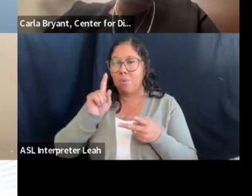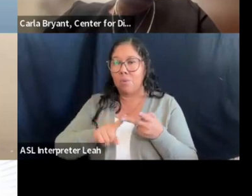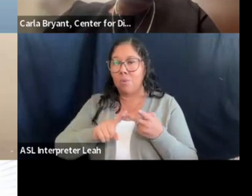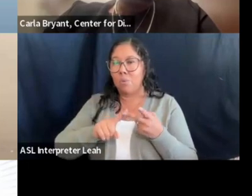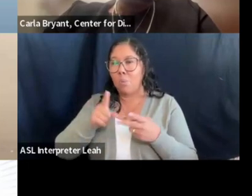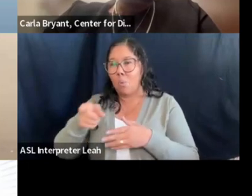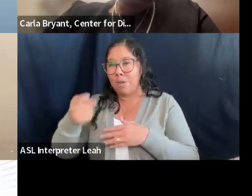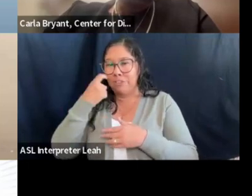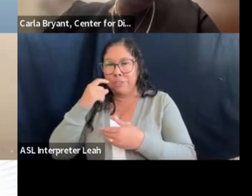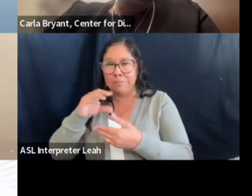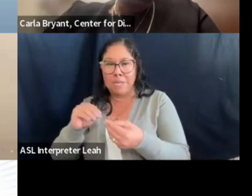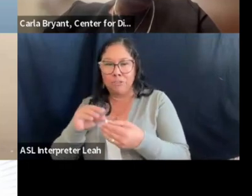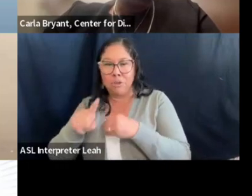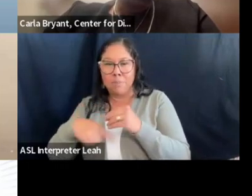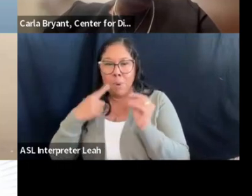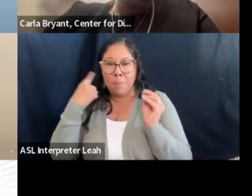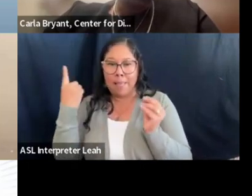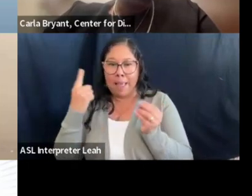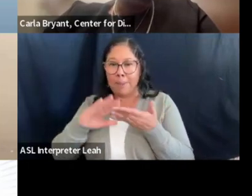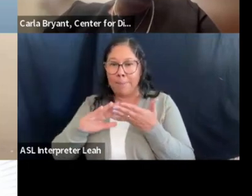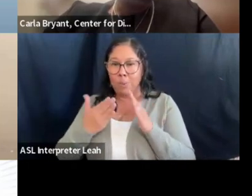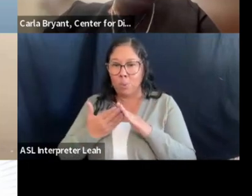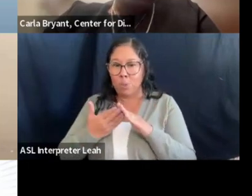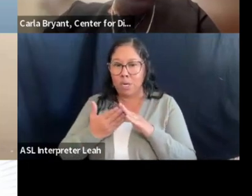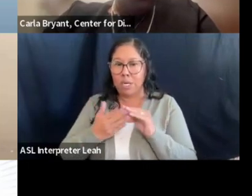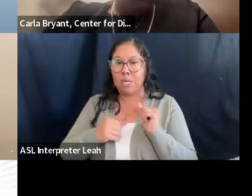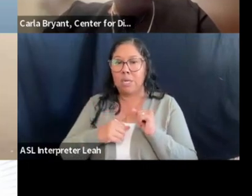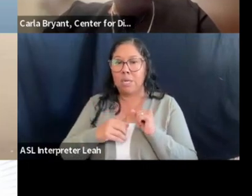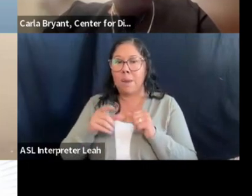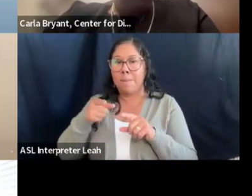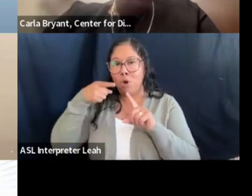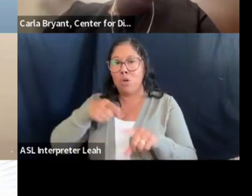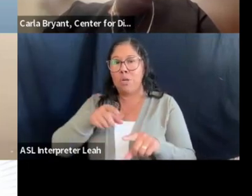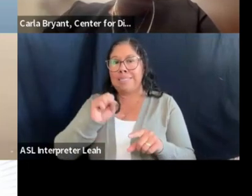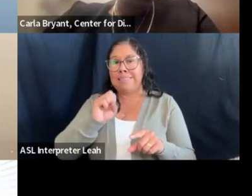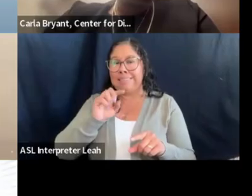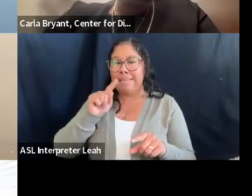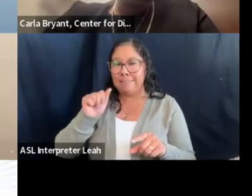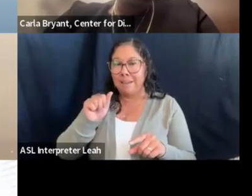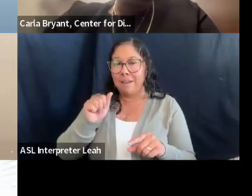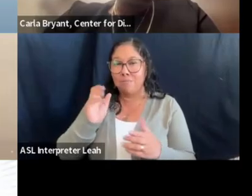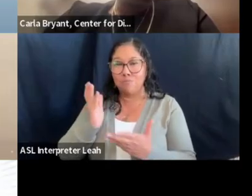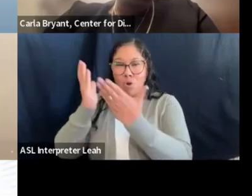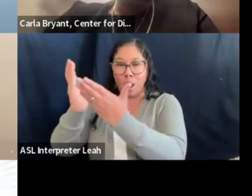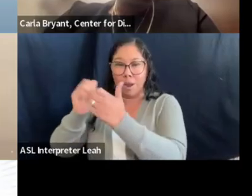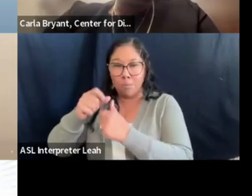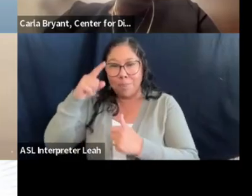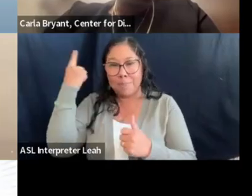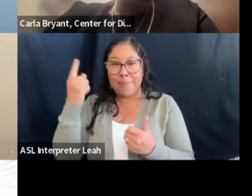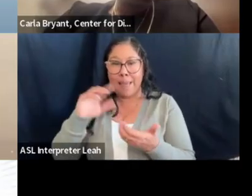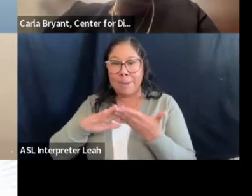and particularly Senta uh uh brought out that the black community is not a monolith. It's not